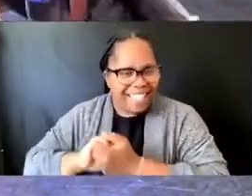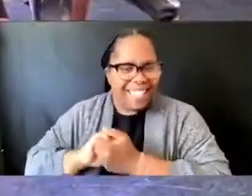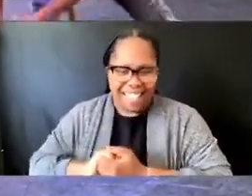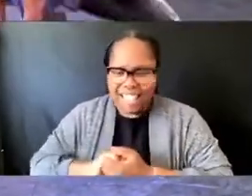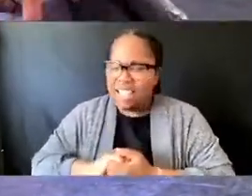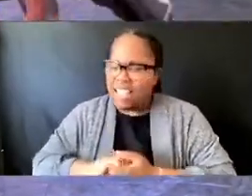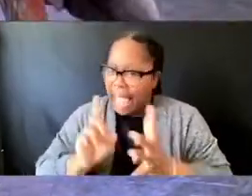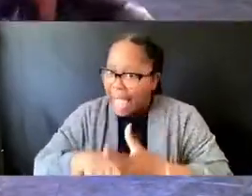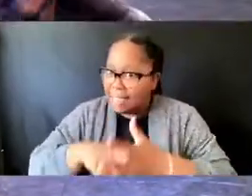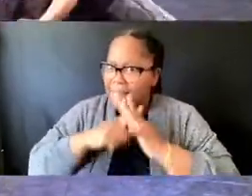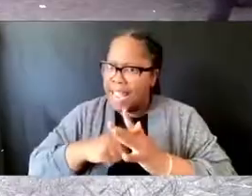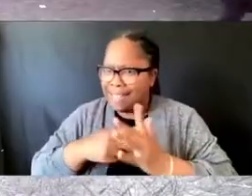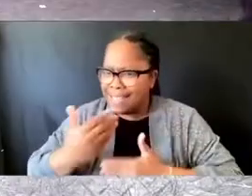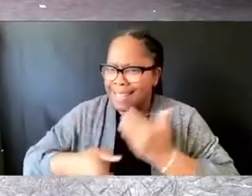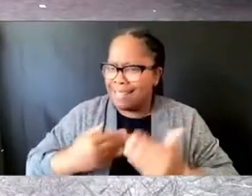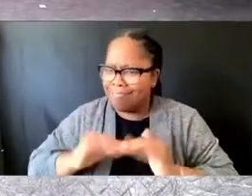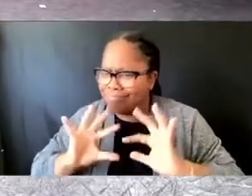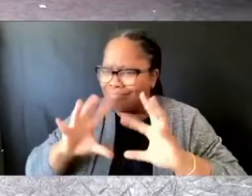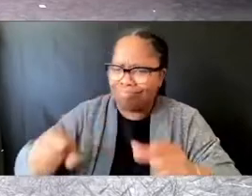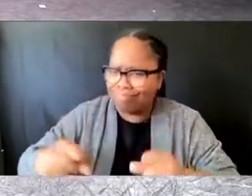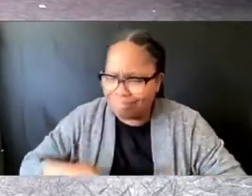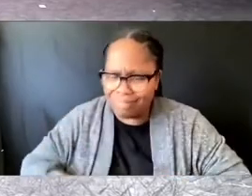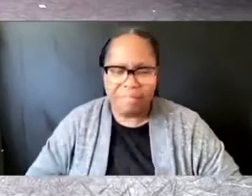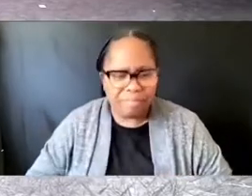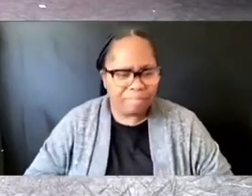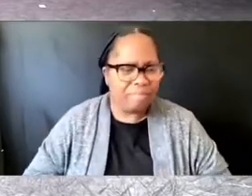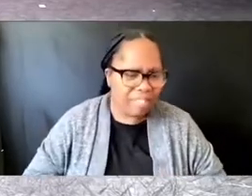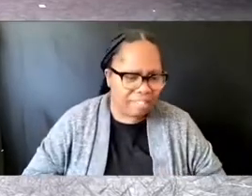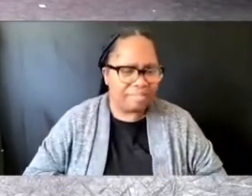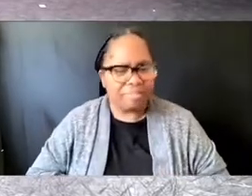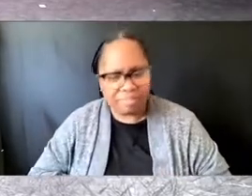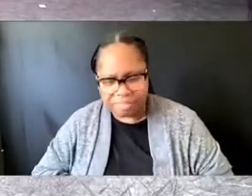Activating, activating